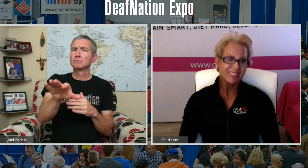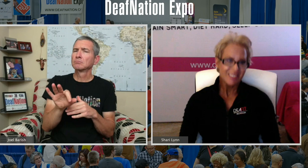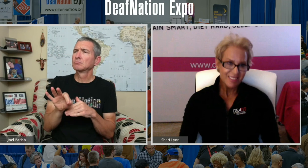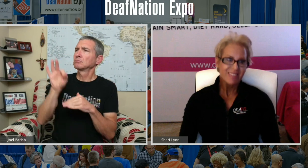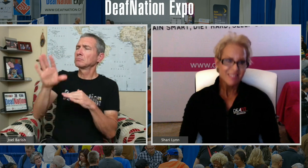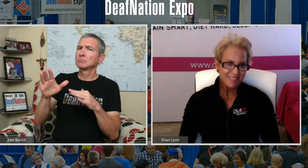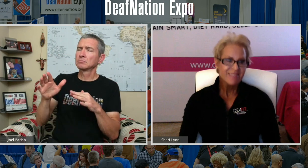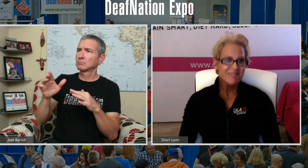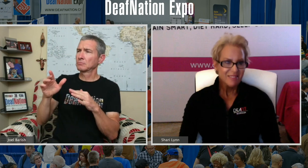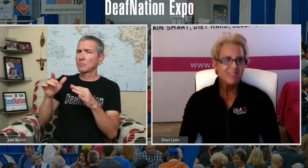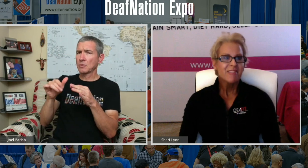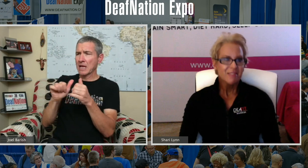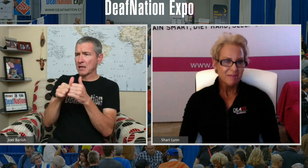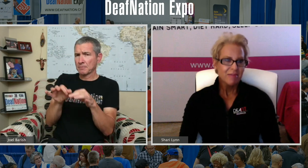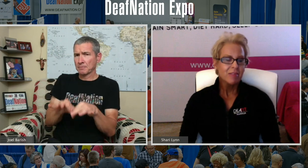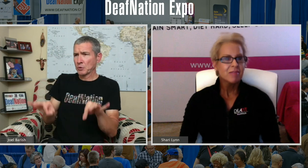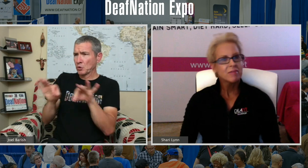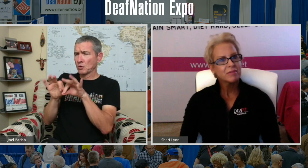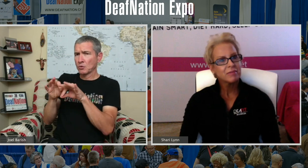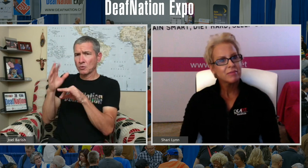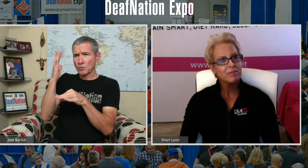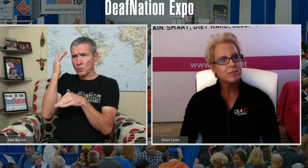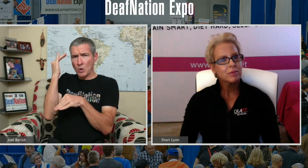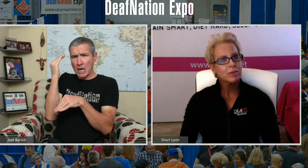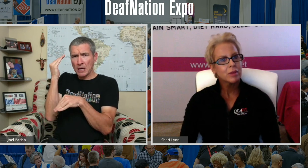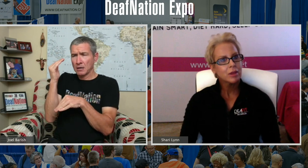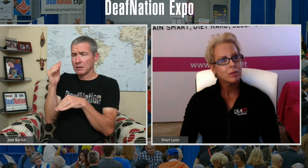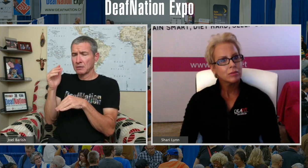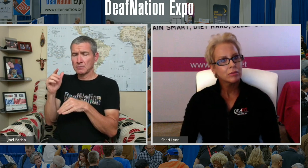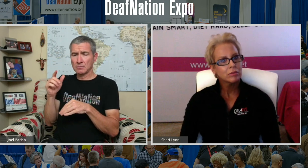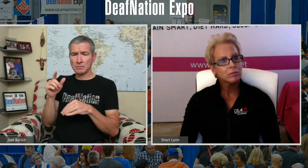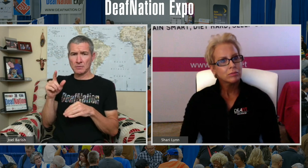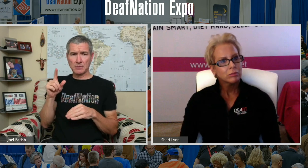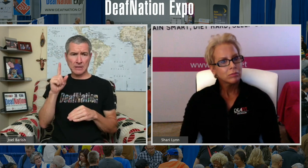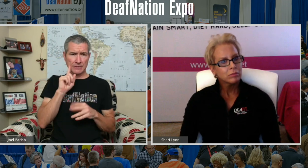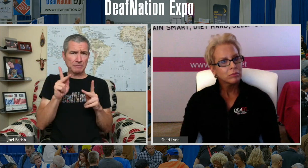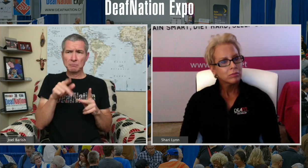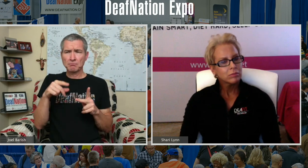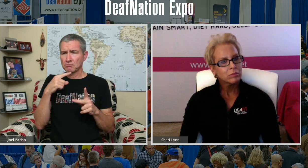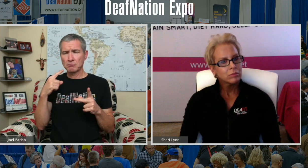If you want to share why it’s important for Deaf people